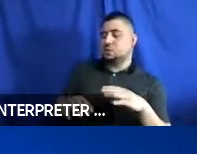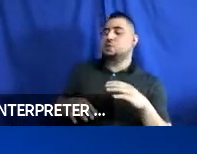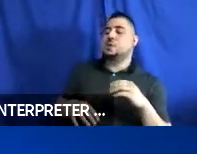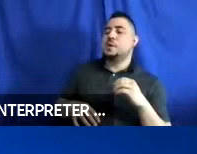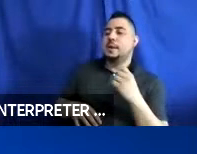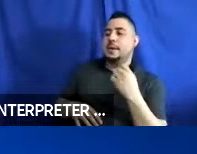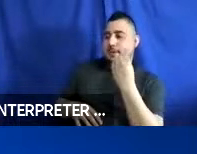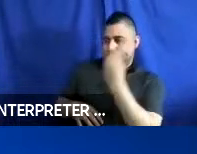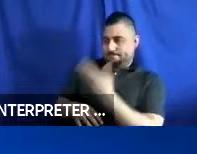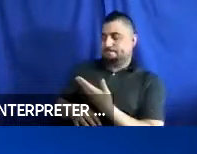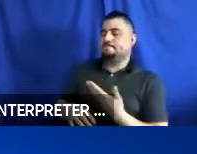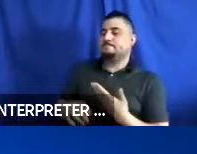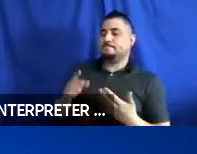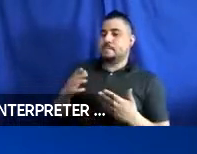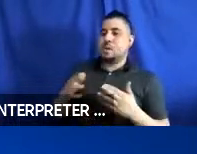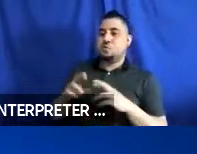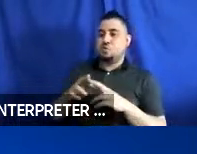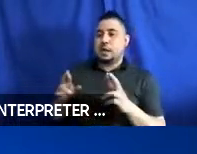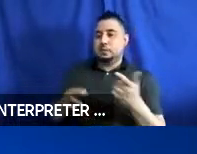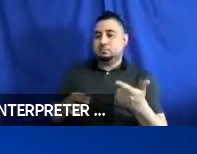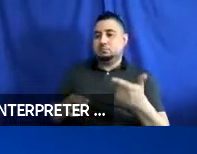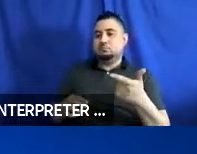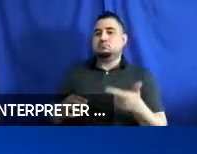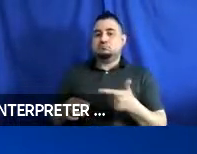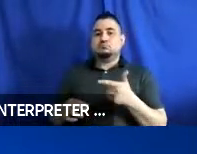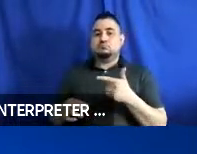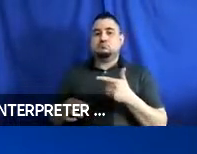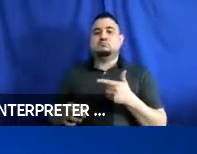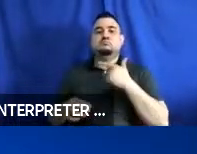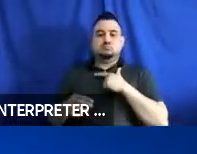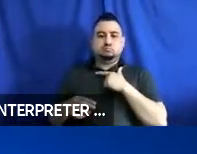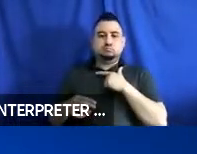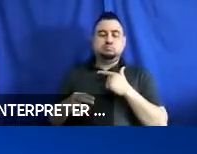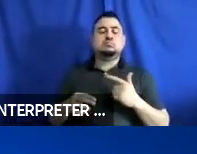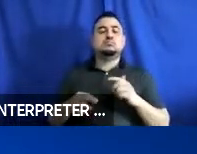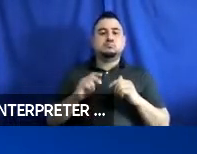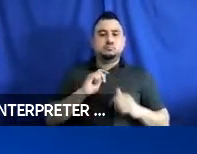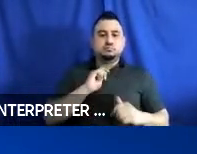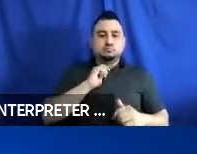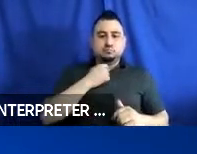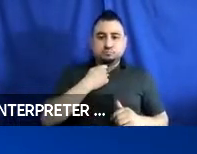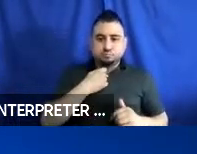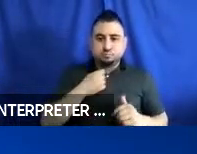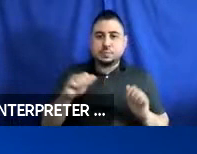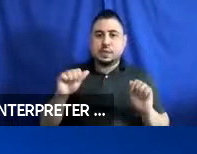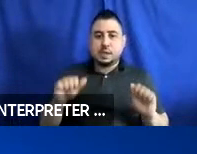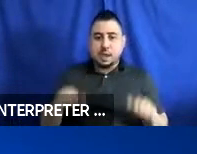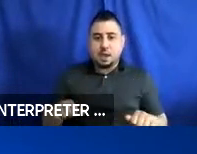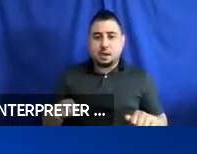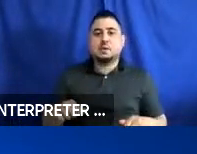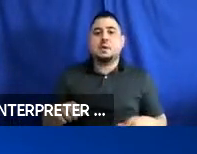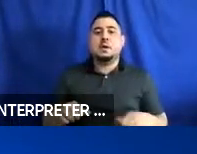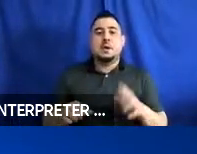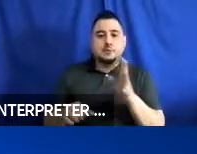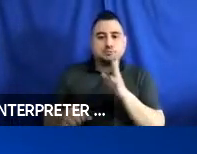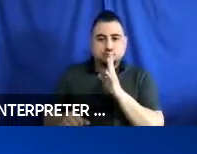you know ahead of time and will enable your microphone. I will then announce when it is